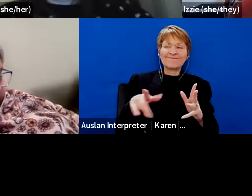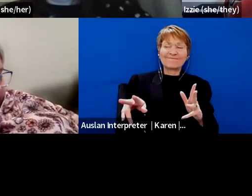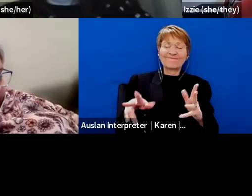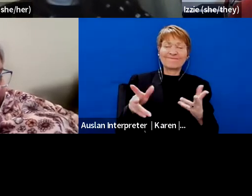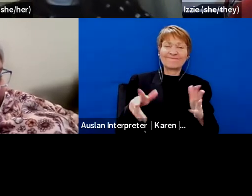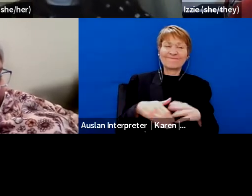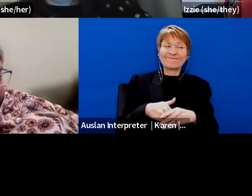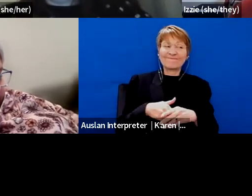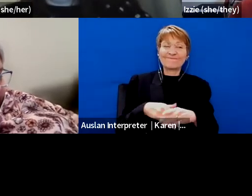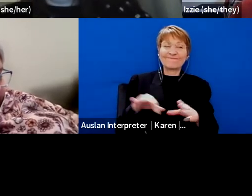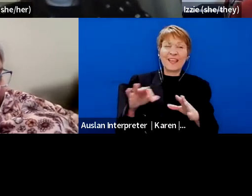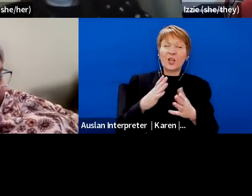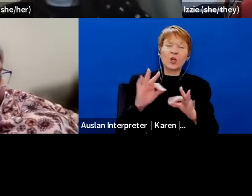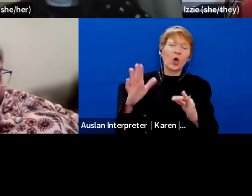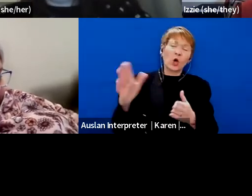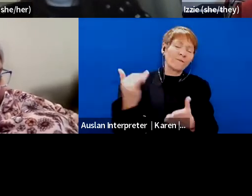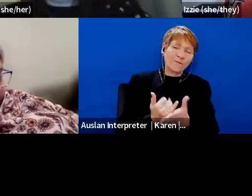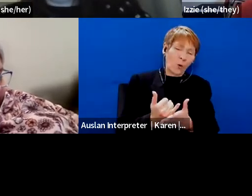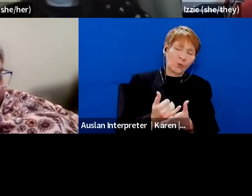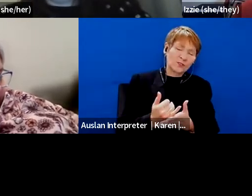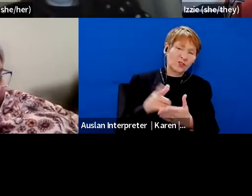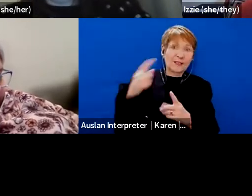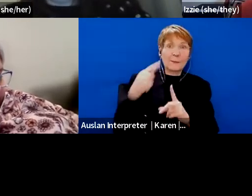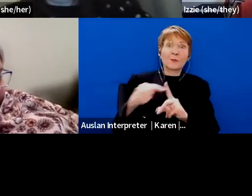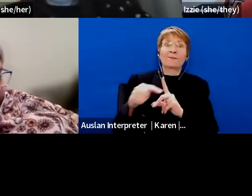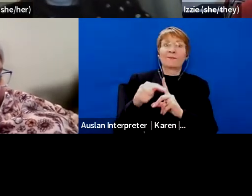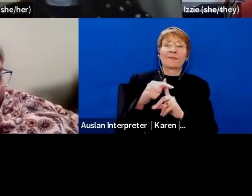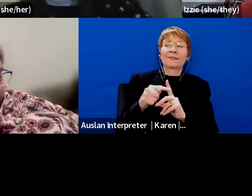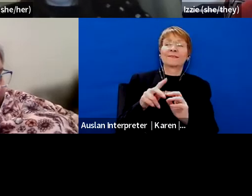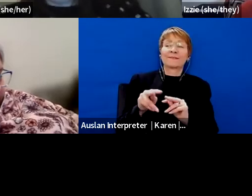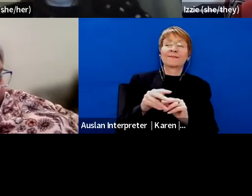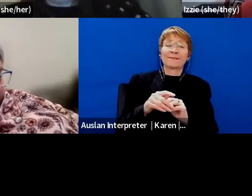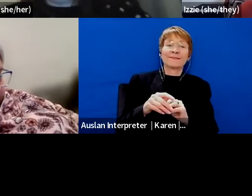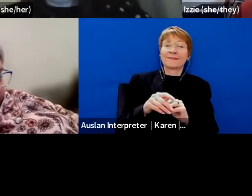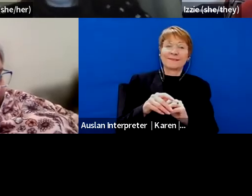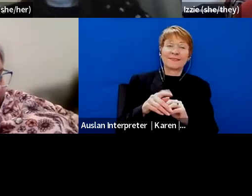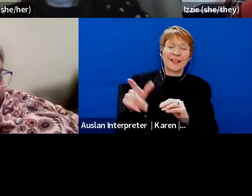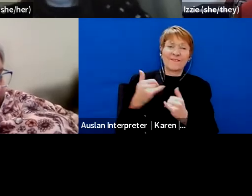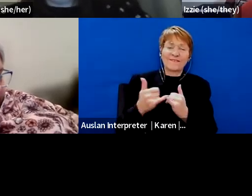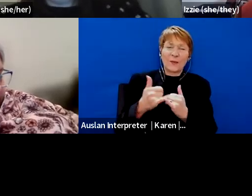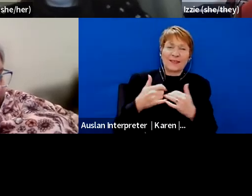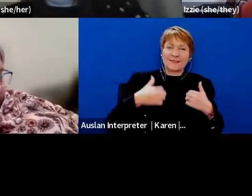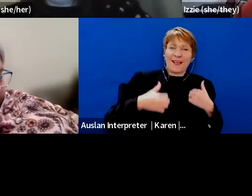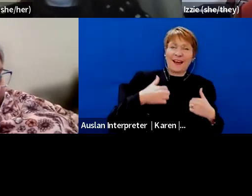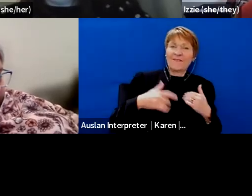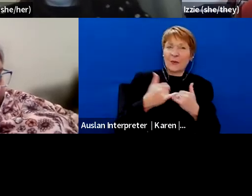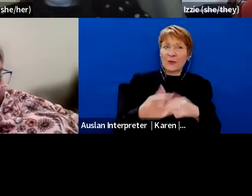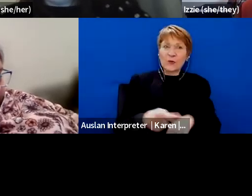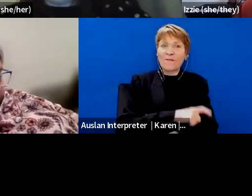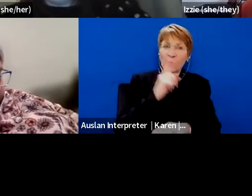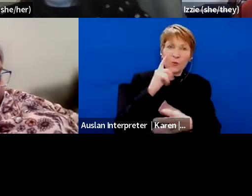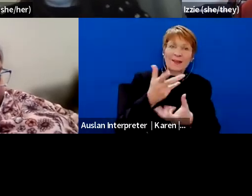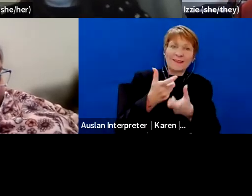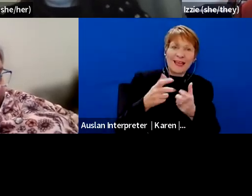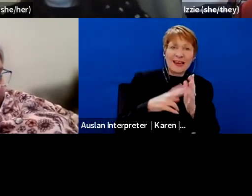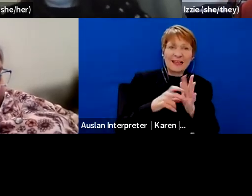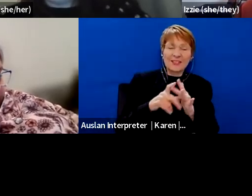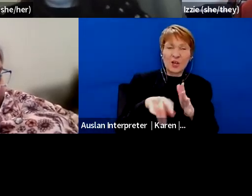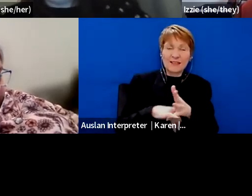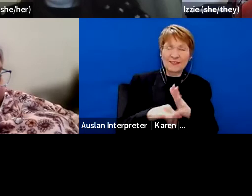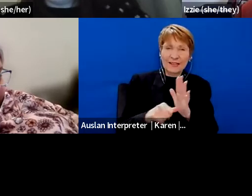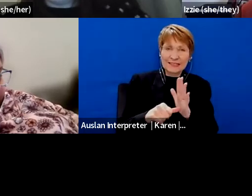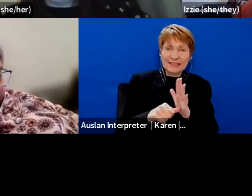which obviously not her fault at all. She was very excited and really confident that we would be able to get into is funding.